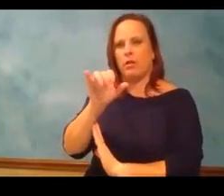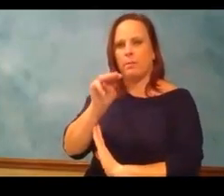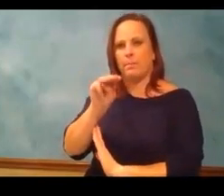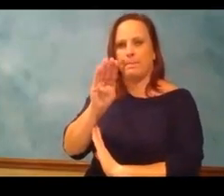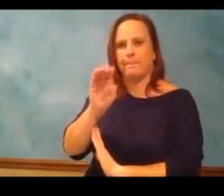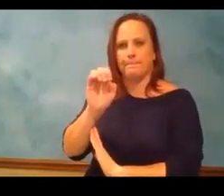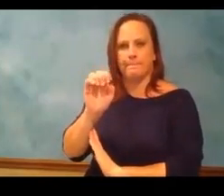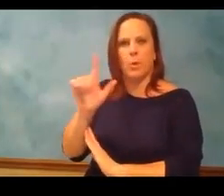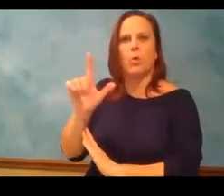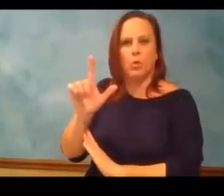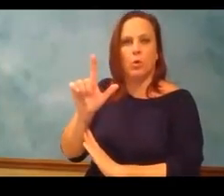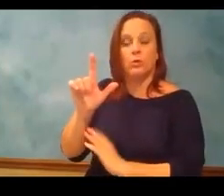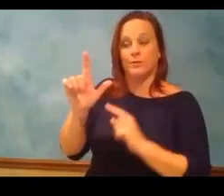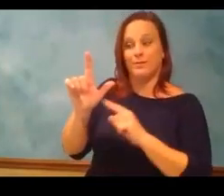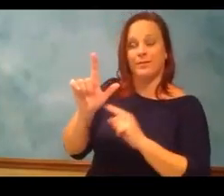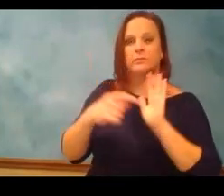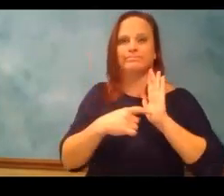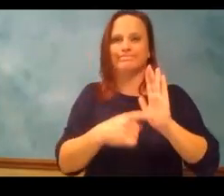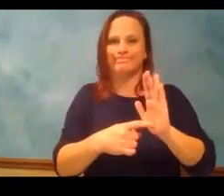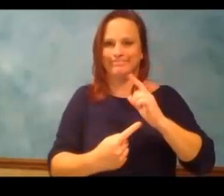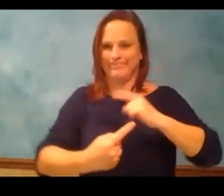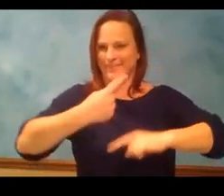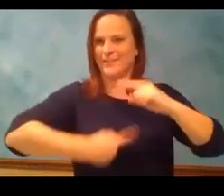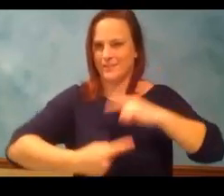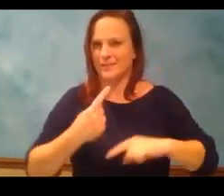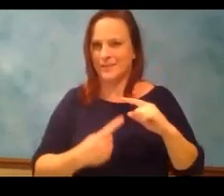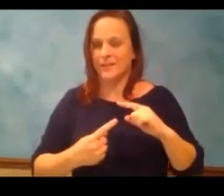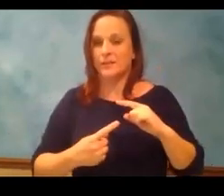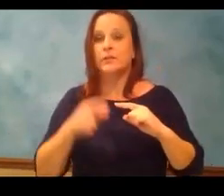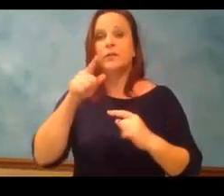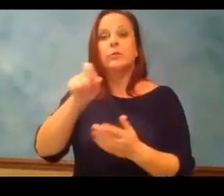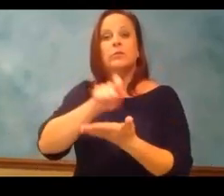it's a symbol for that sign